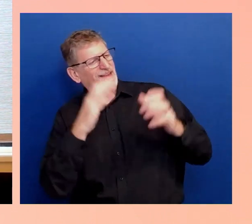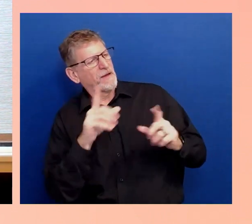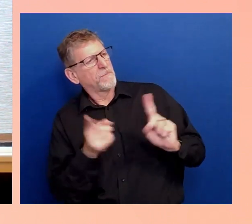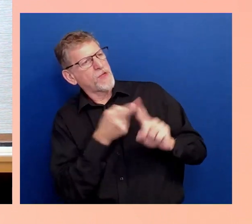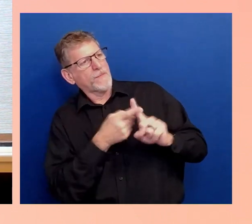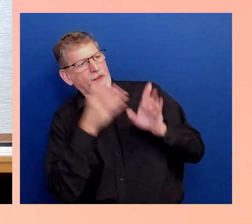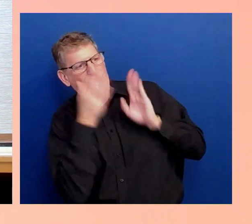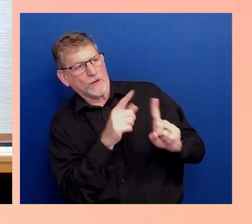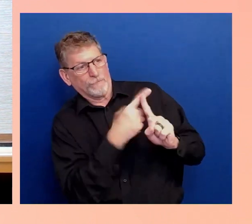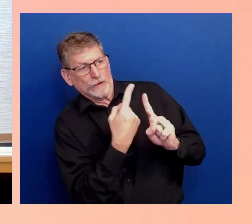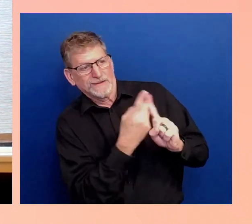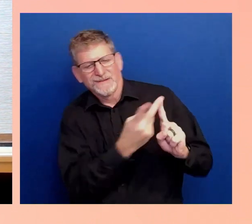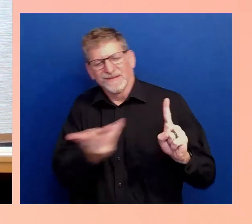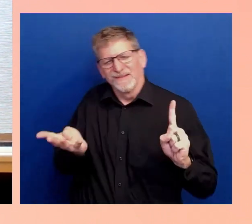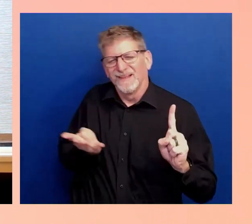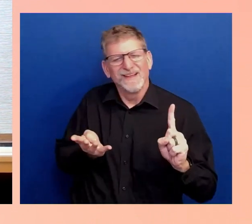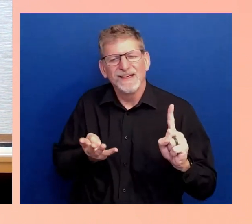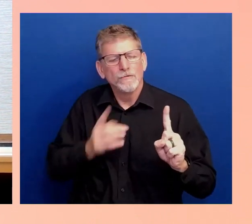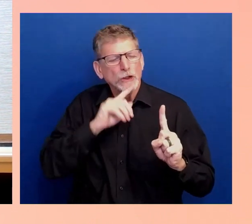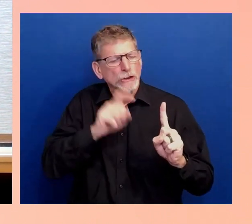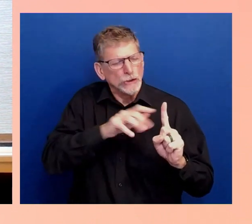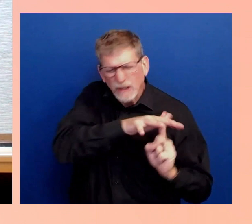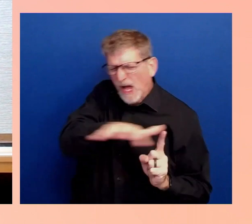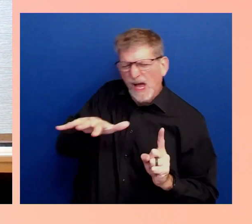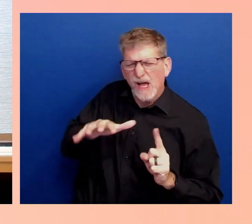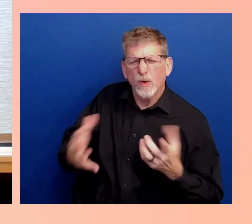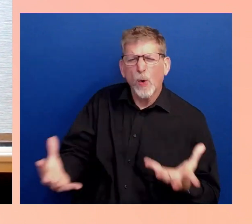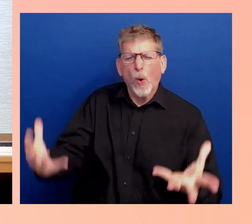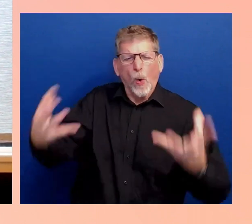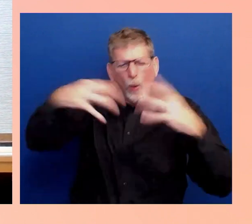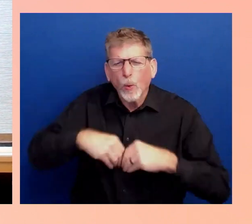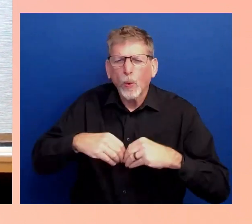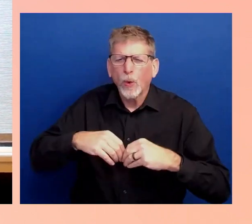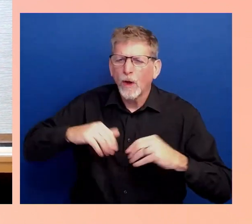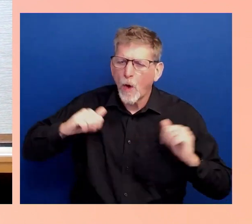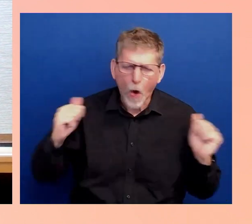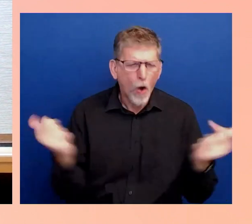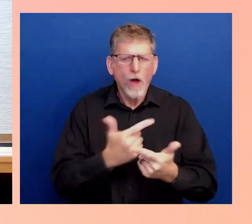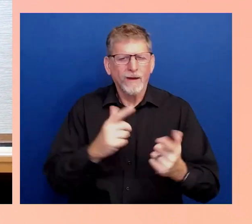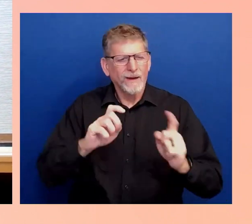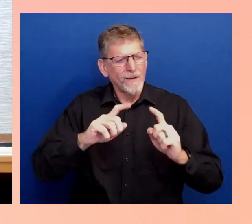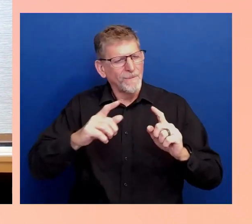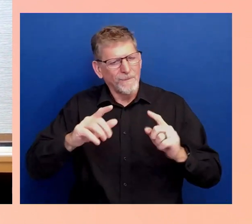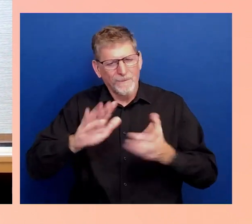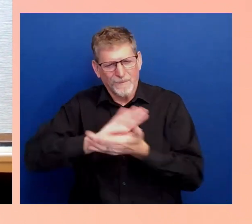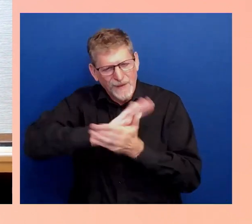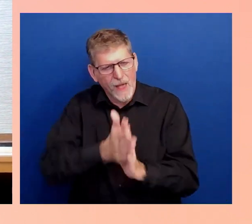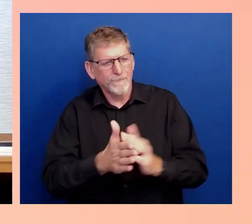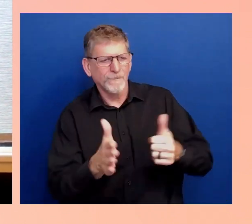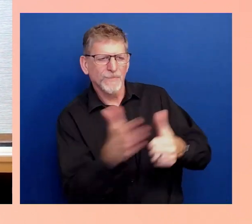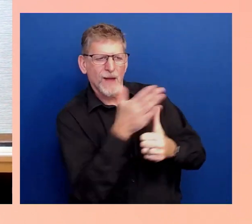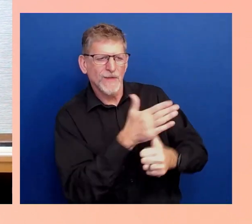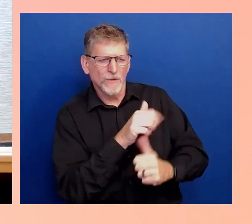as our primary audience and our primary target for who we should be building